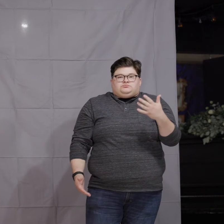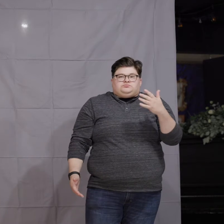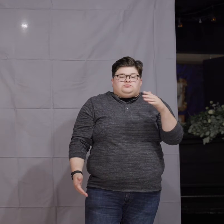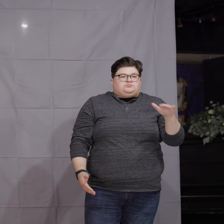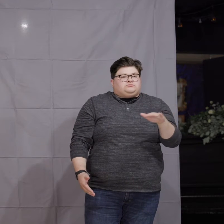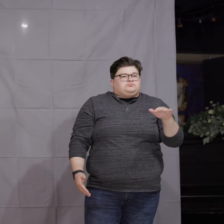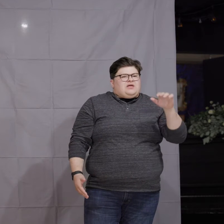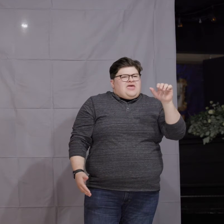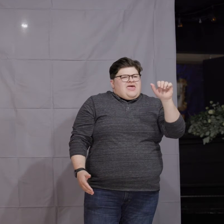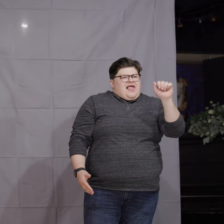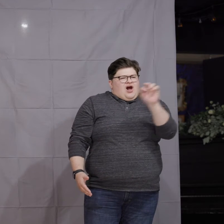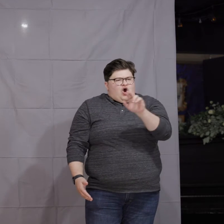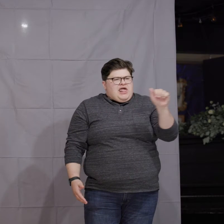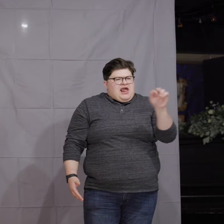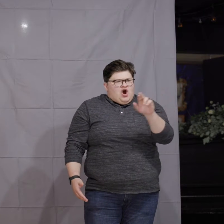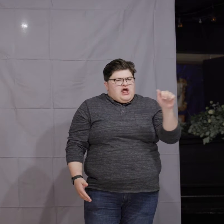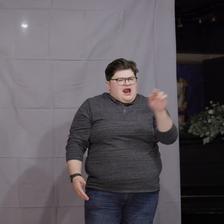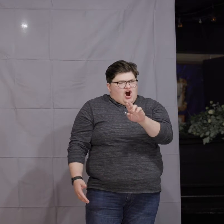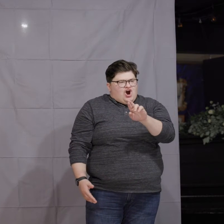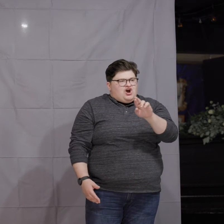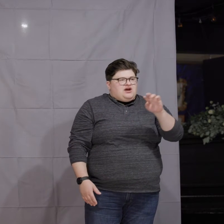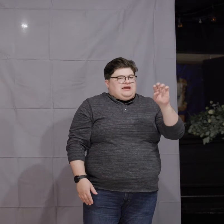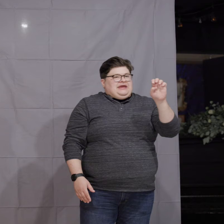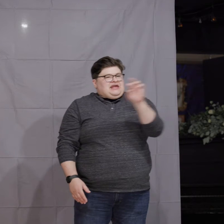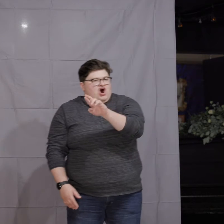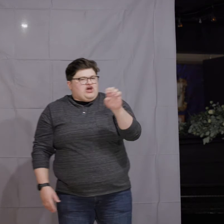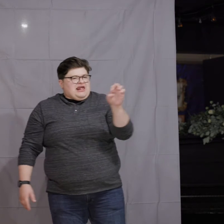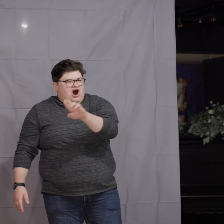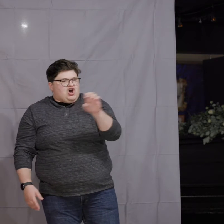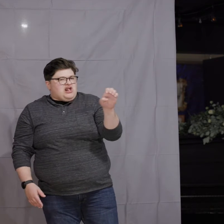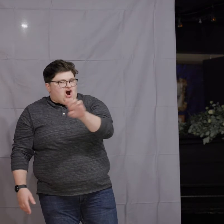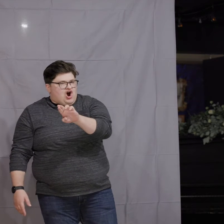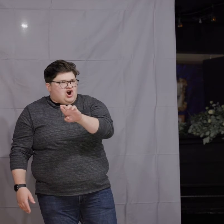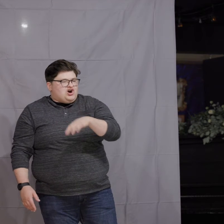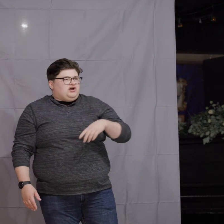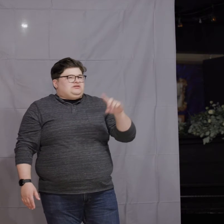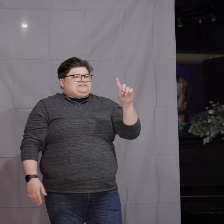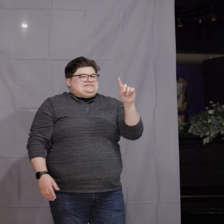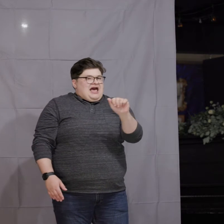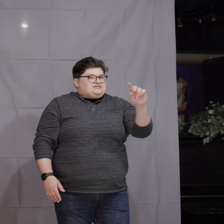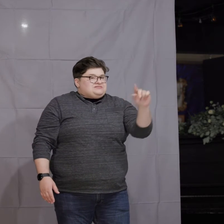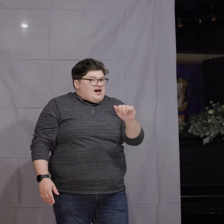We were playing with the board and it kept sliding over to the letters, A-R-E-R-D-A,